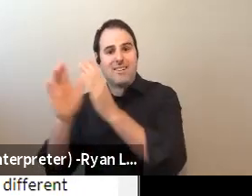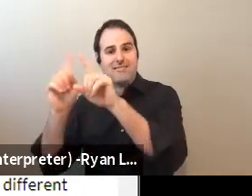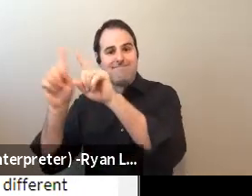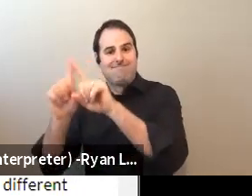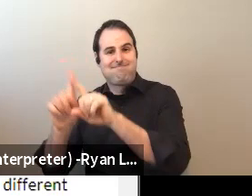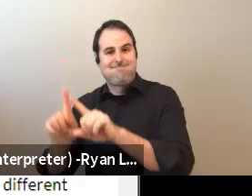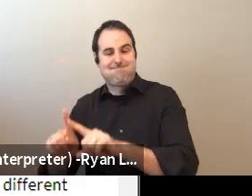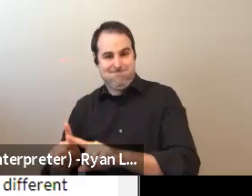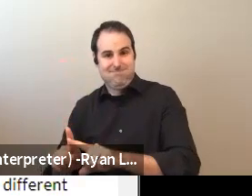Sally Potter: For